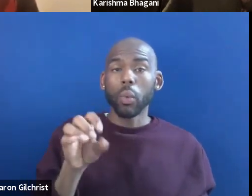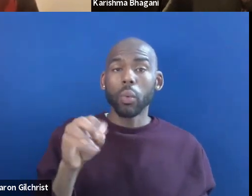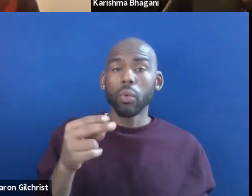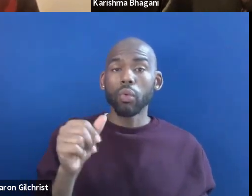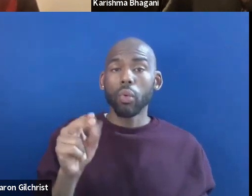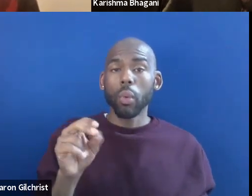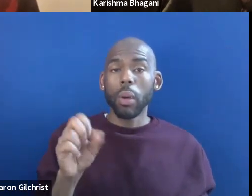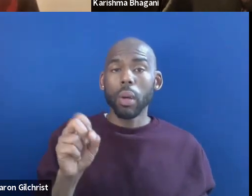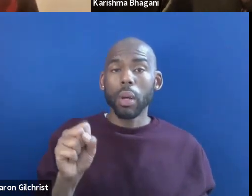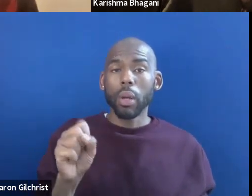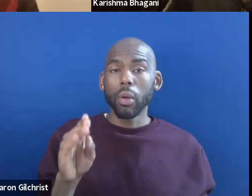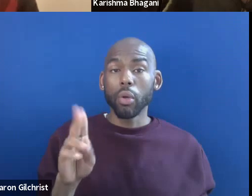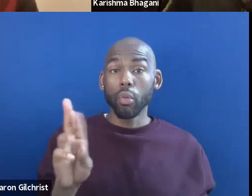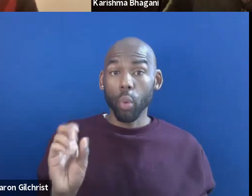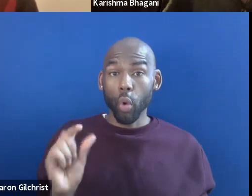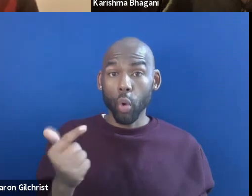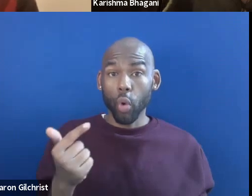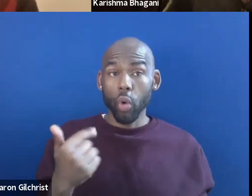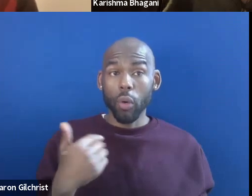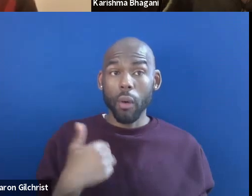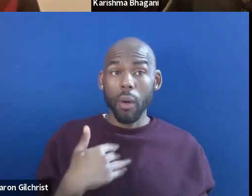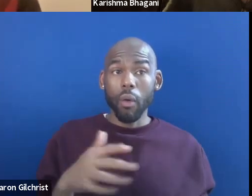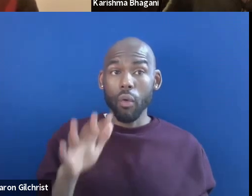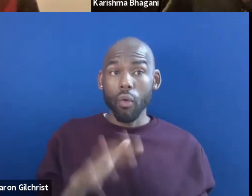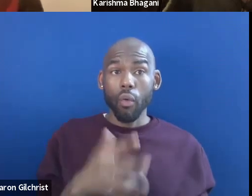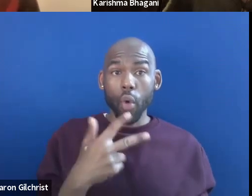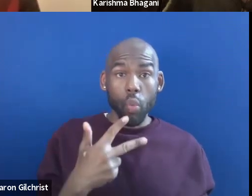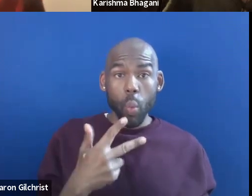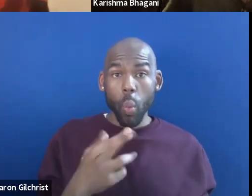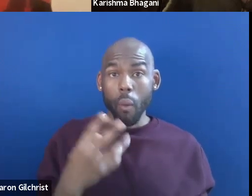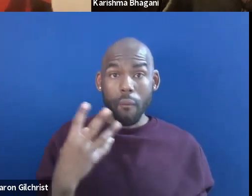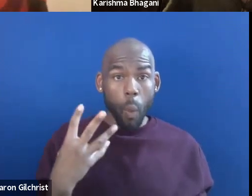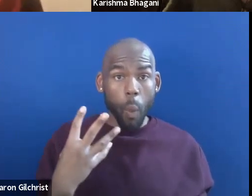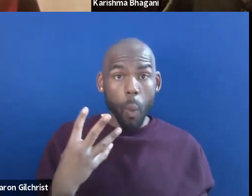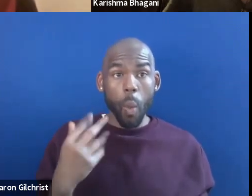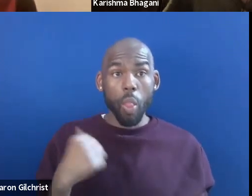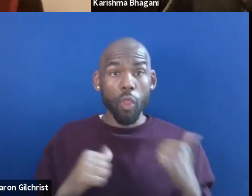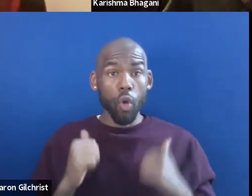maybe there's got three or four that well operating theaters